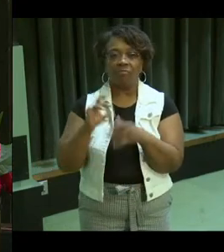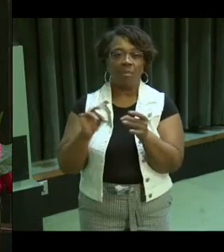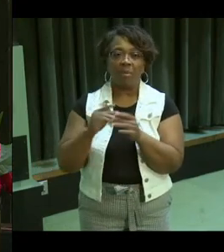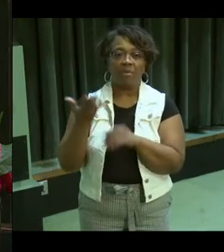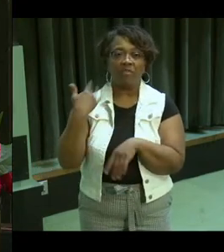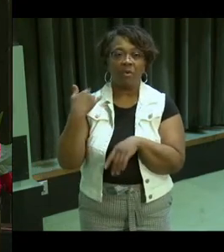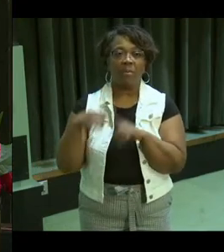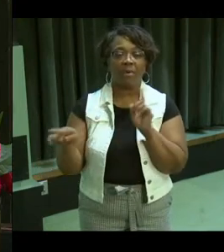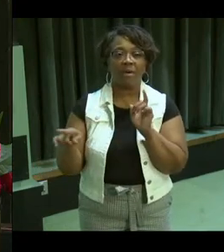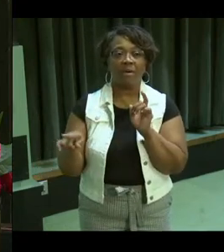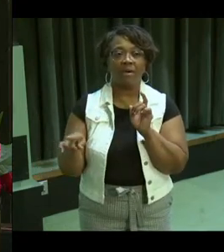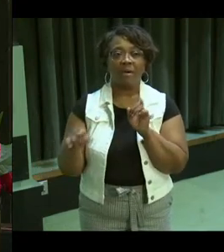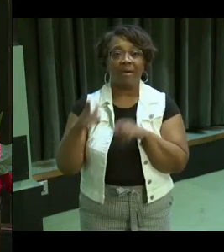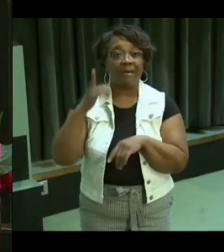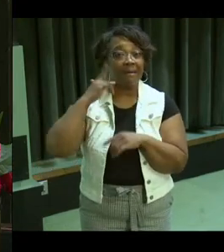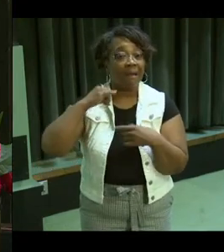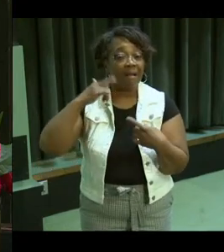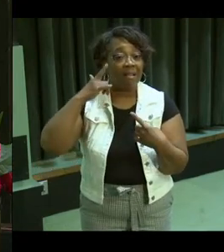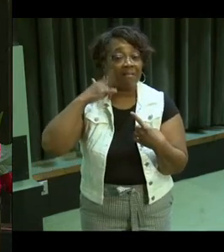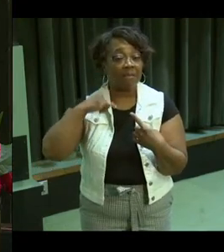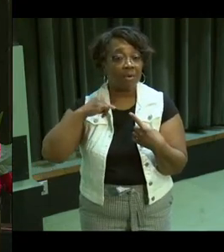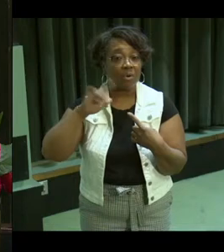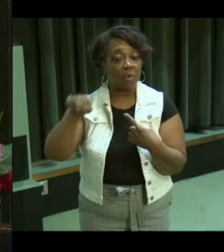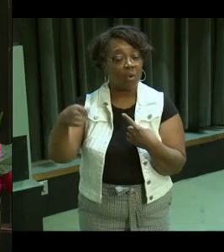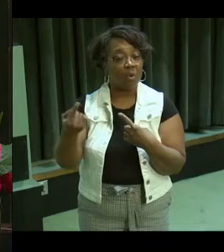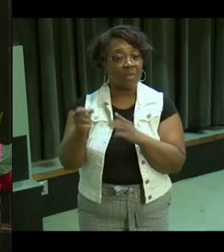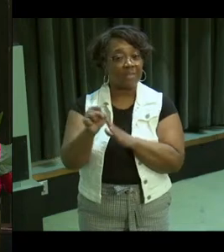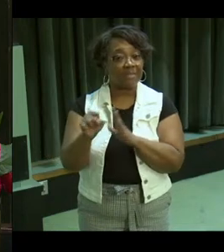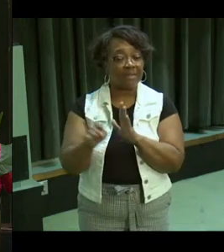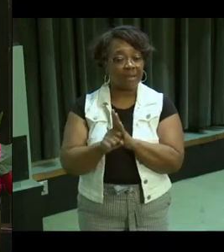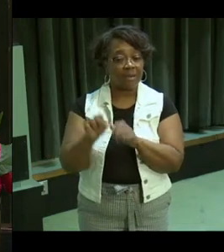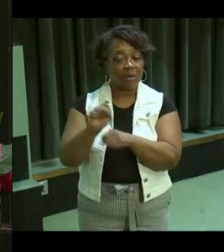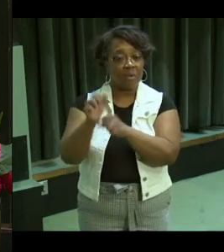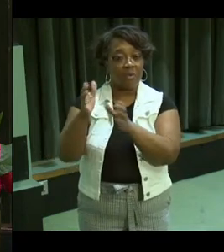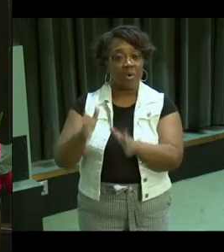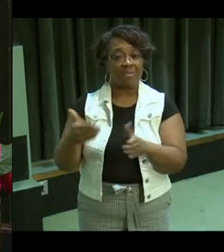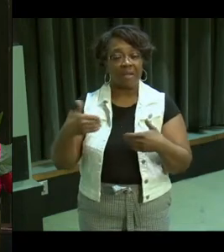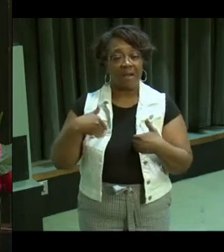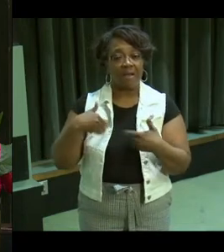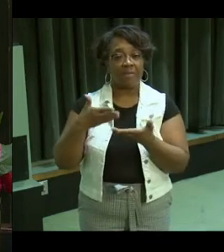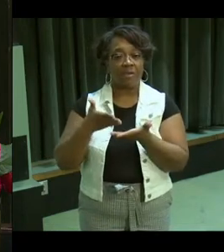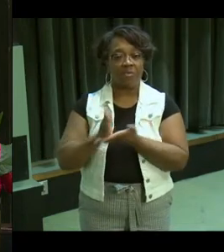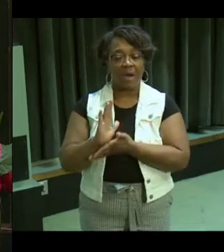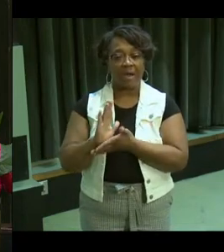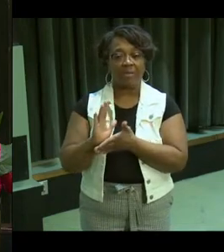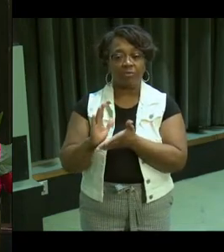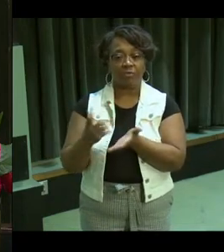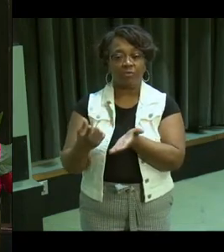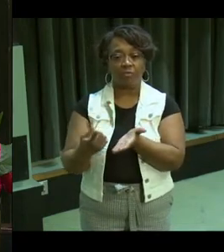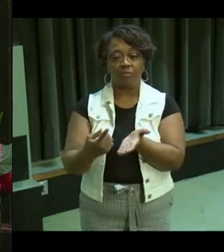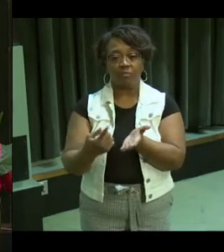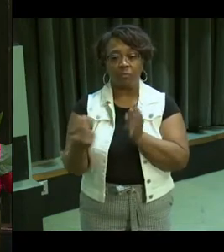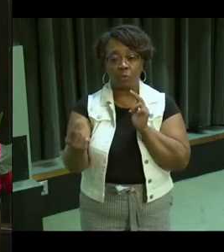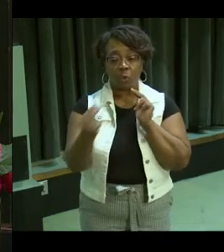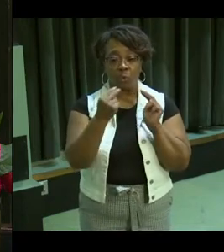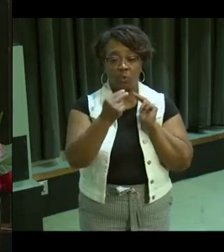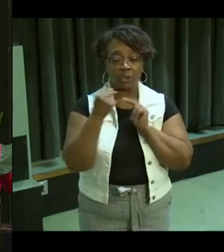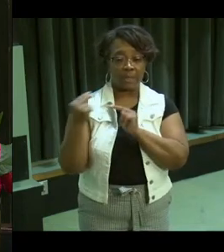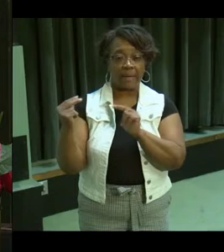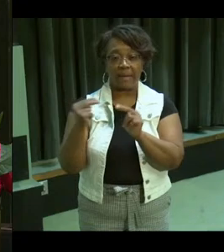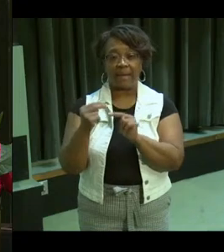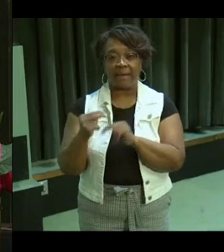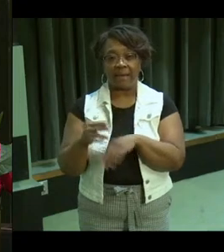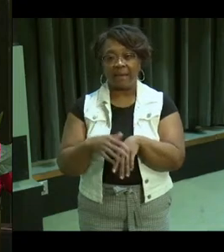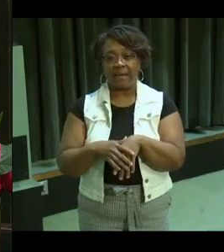California is the only state